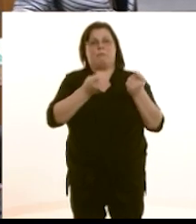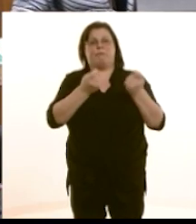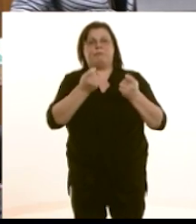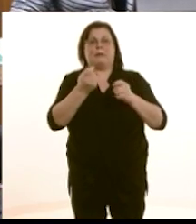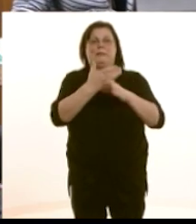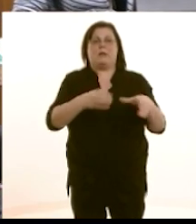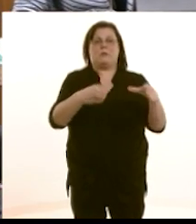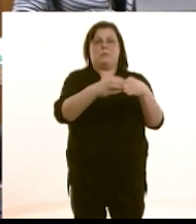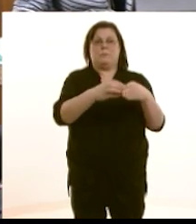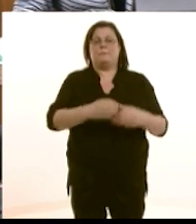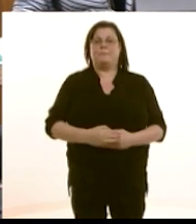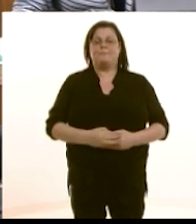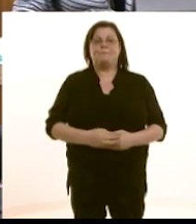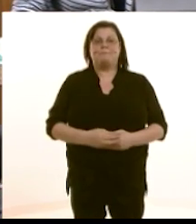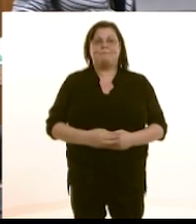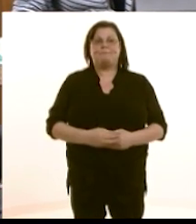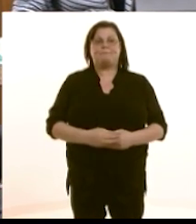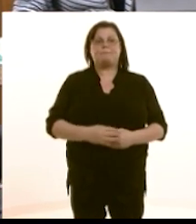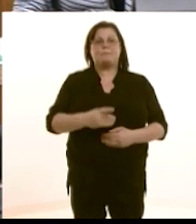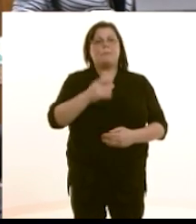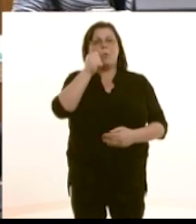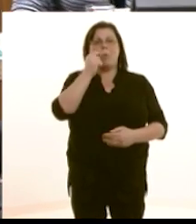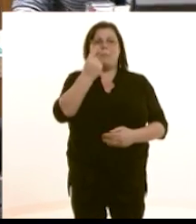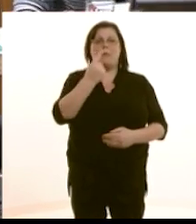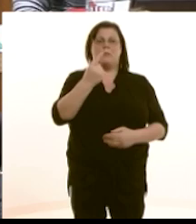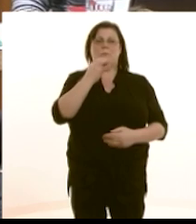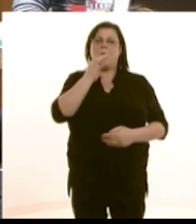earlier on in questions, the request that we are making for the designation of an enterprise